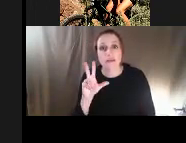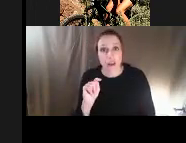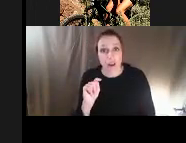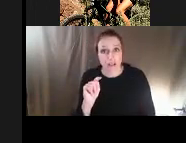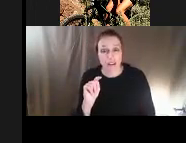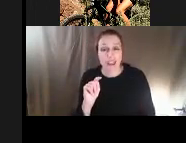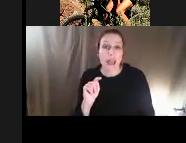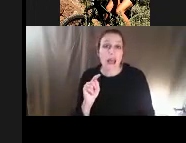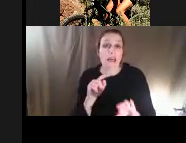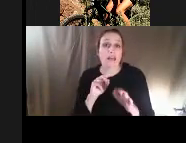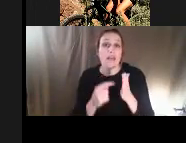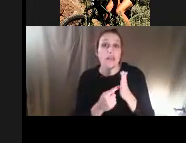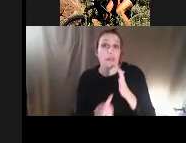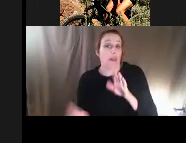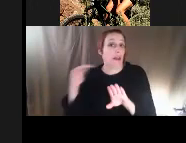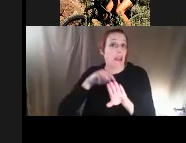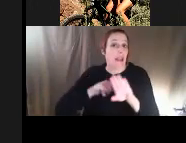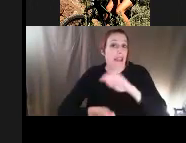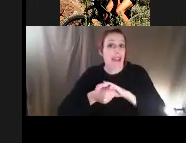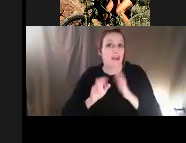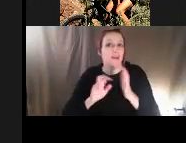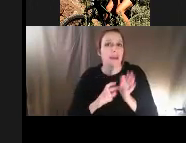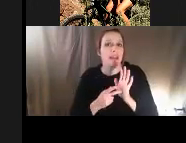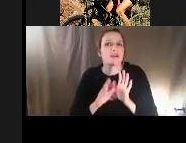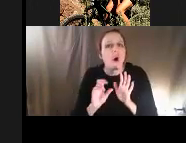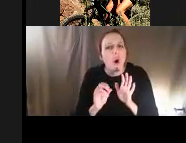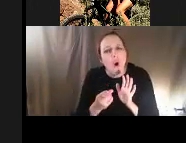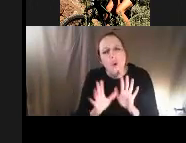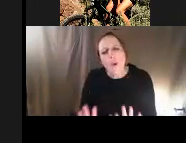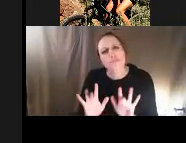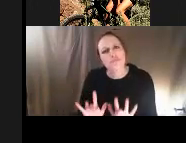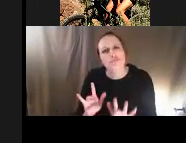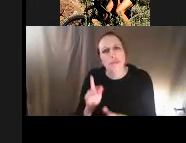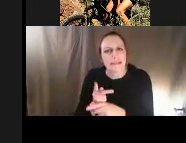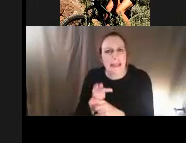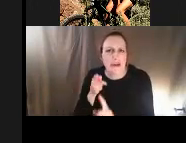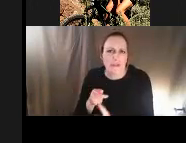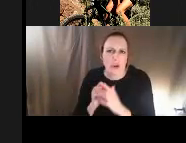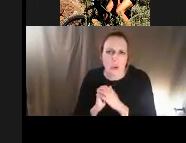We're much more familiar with the those that when we take a look at how that intersects with culture we